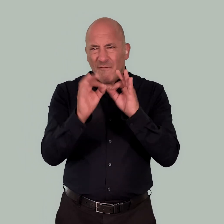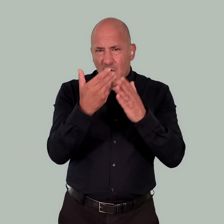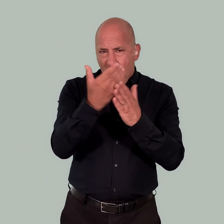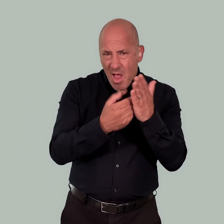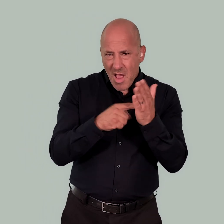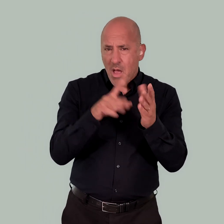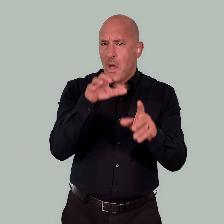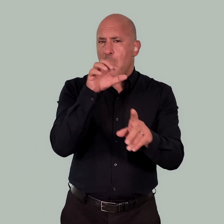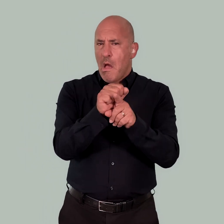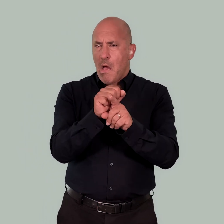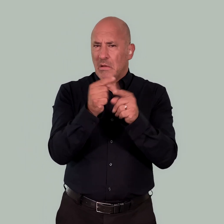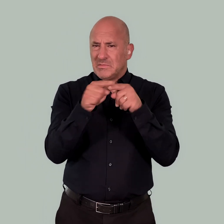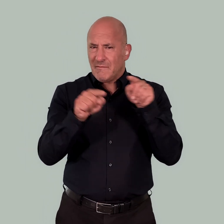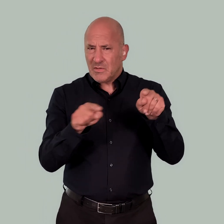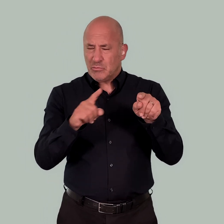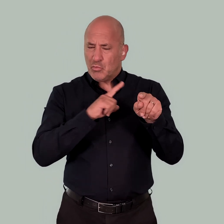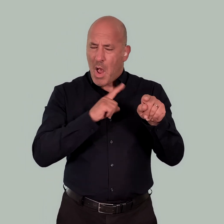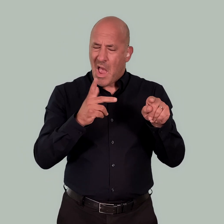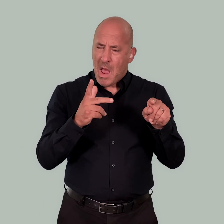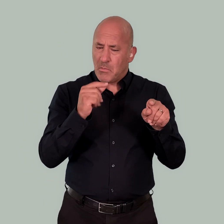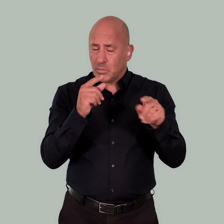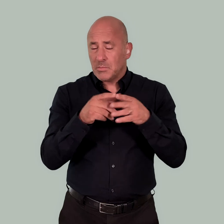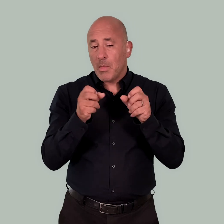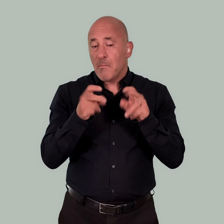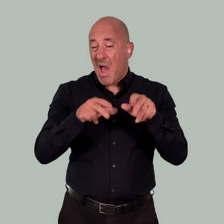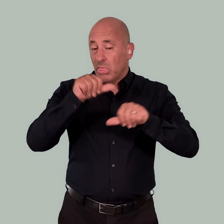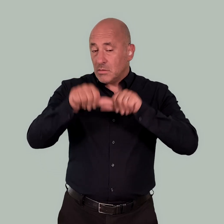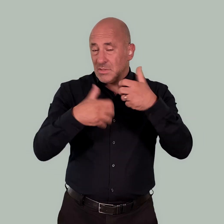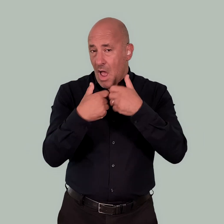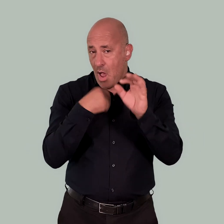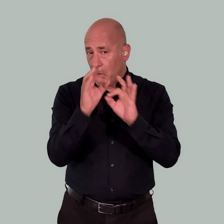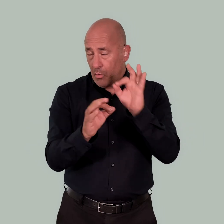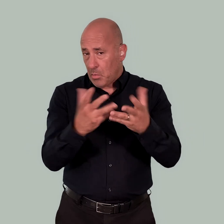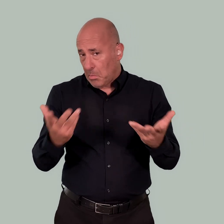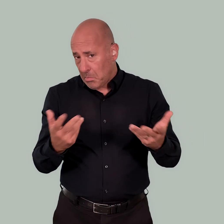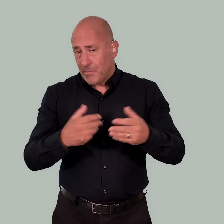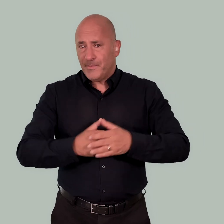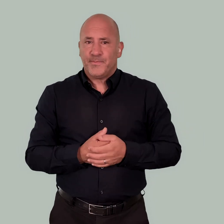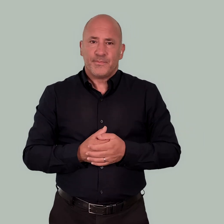although the survey report also notes that the differences between them may be overstated because of the methodology.